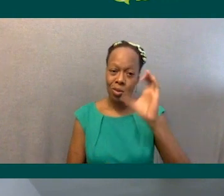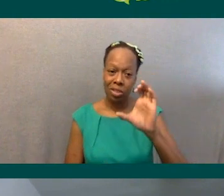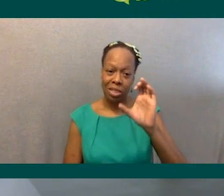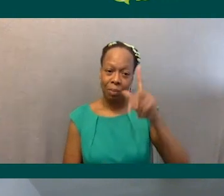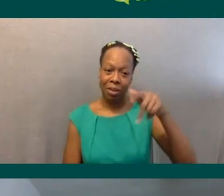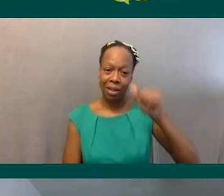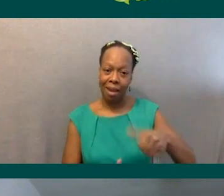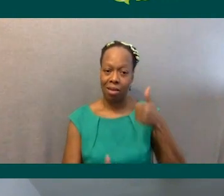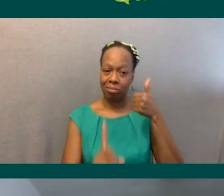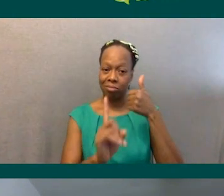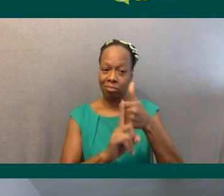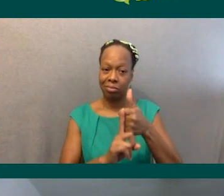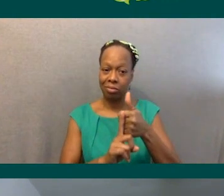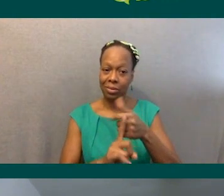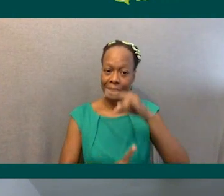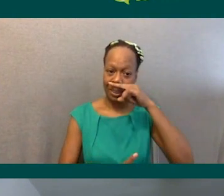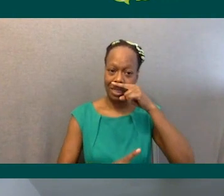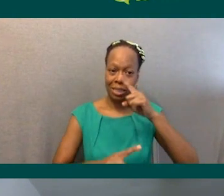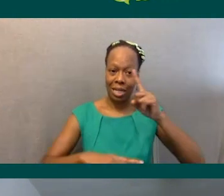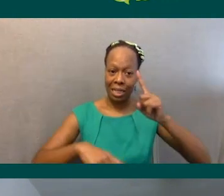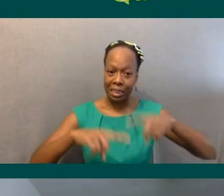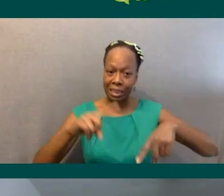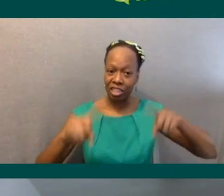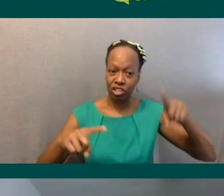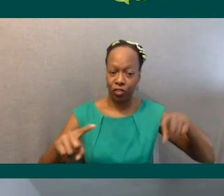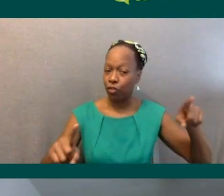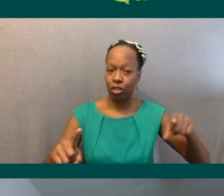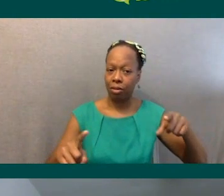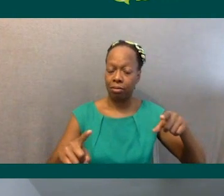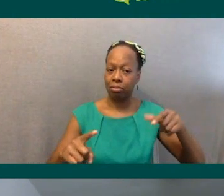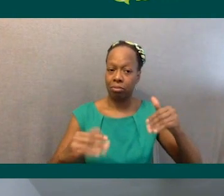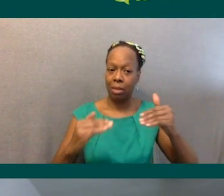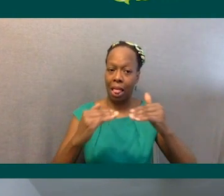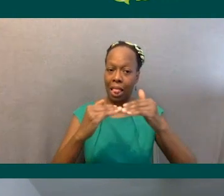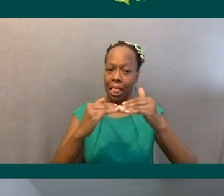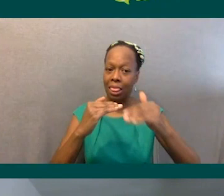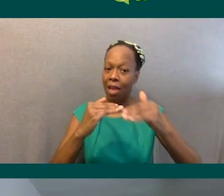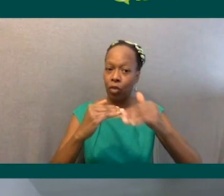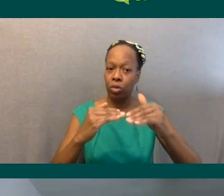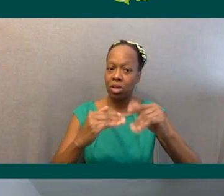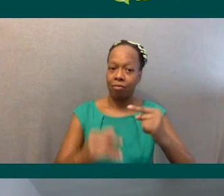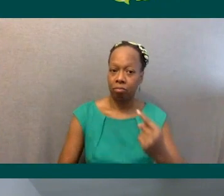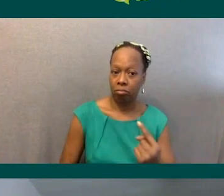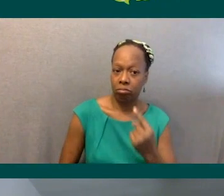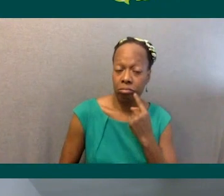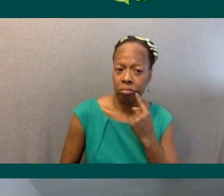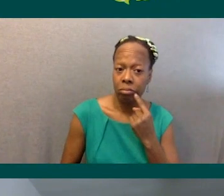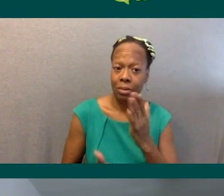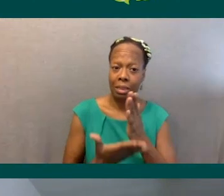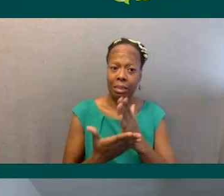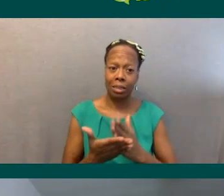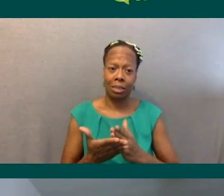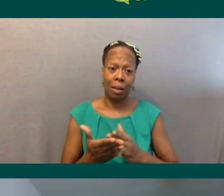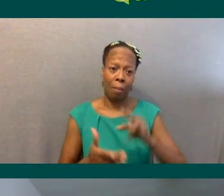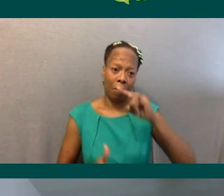at different levels of severity. Some children have what we would say mild cerebral palsy,